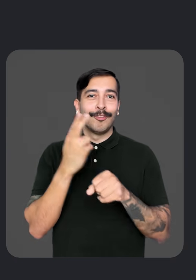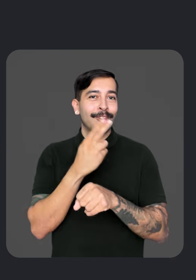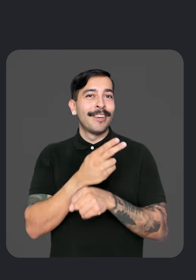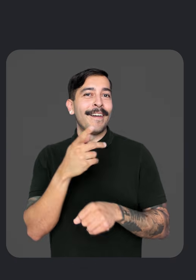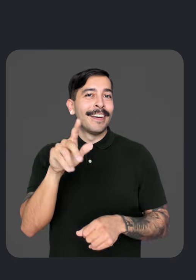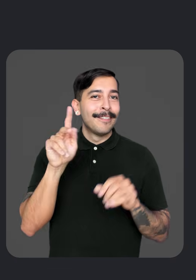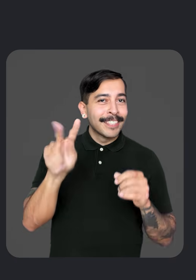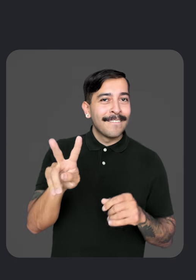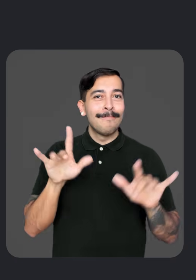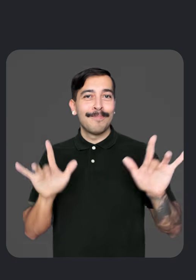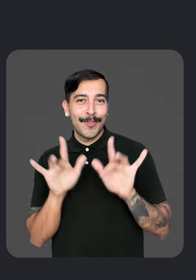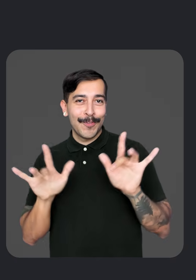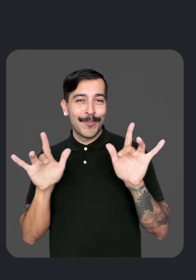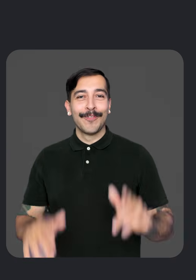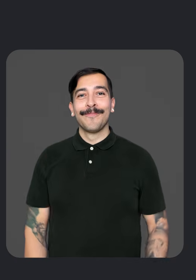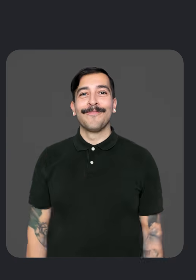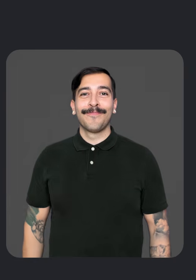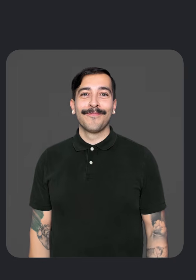via your computer or TV.